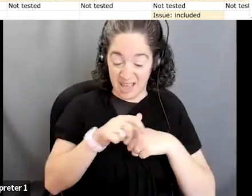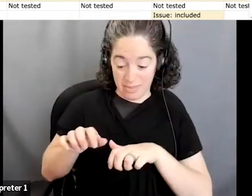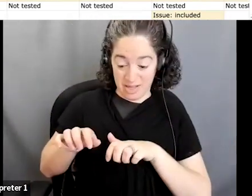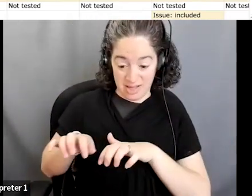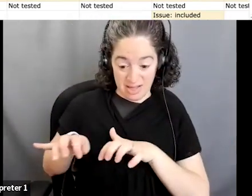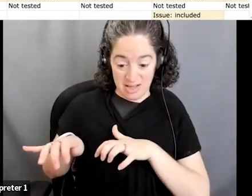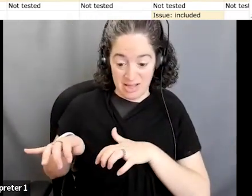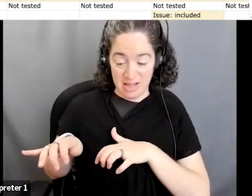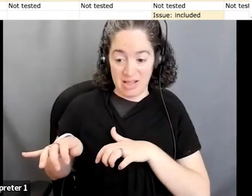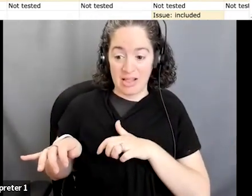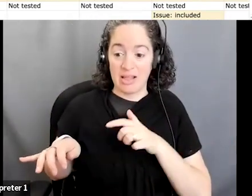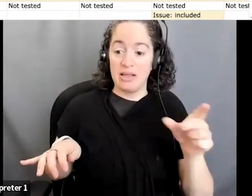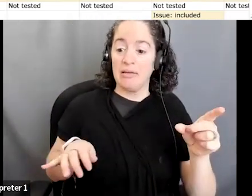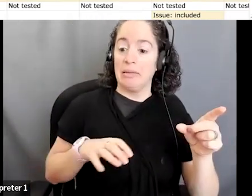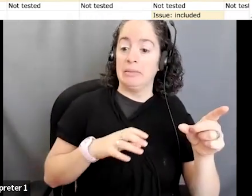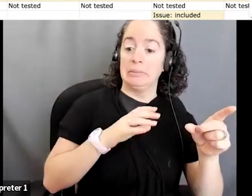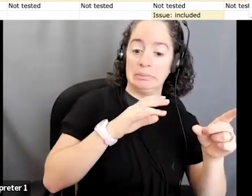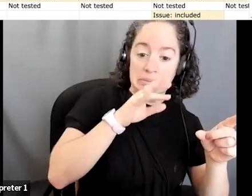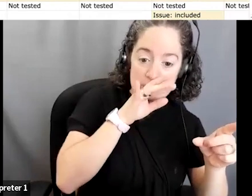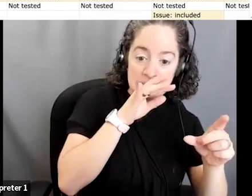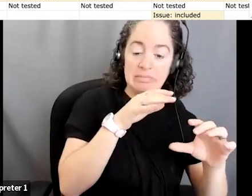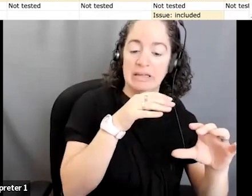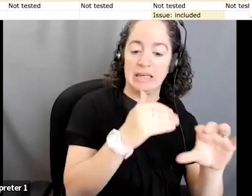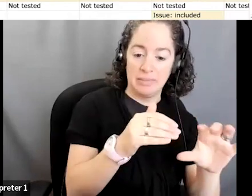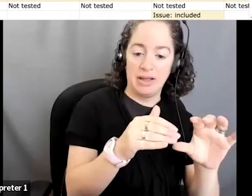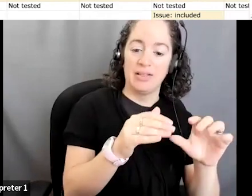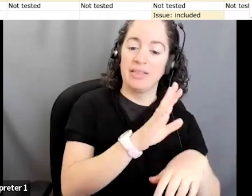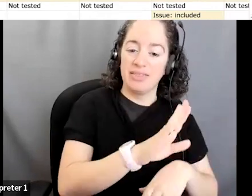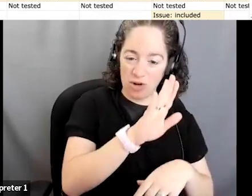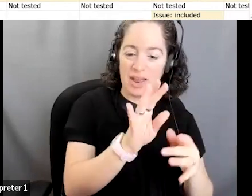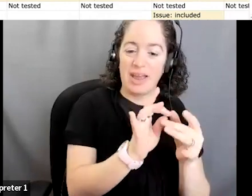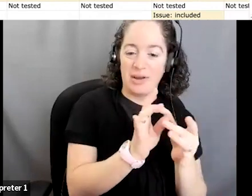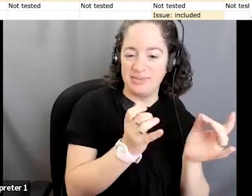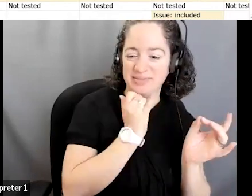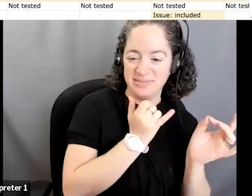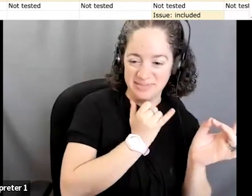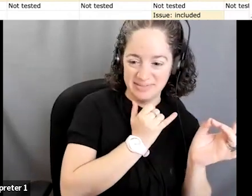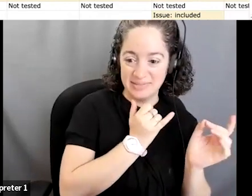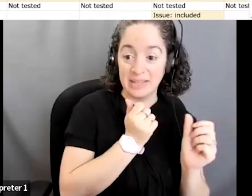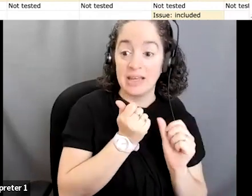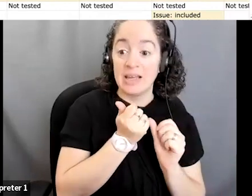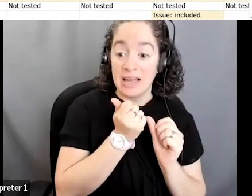it read out the email field's error message for every single key press.